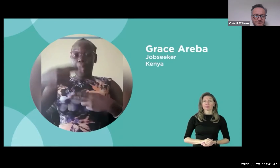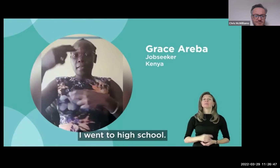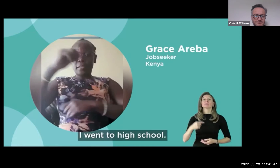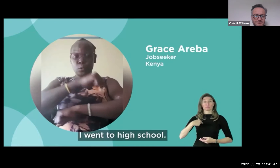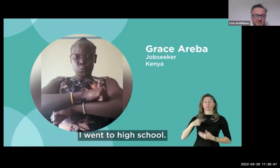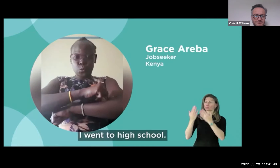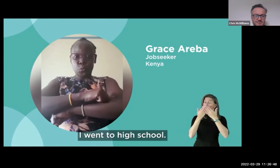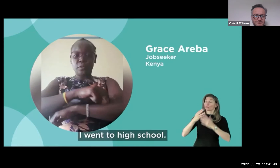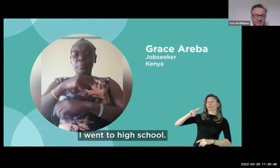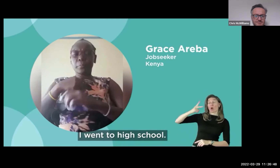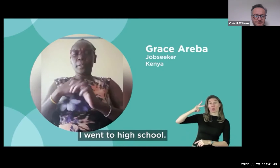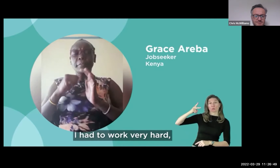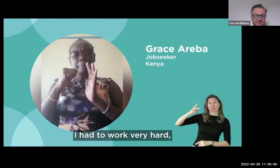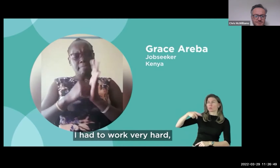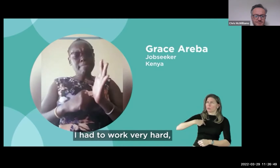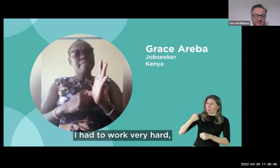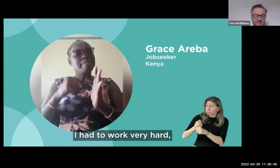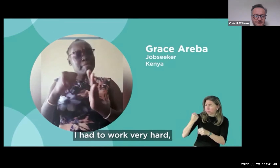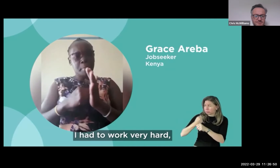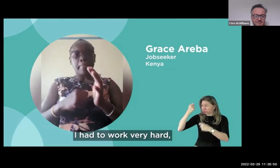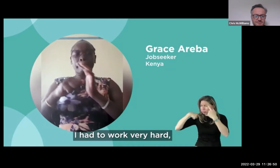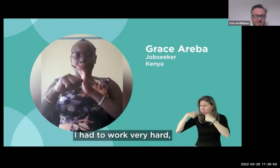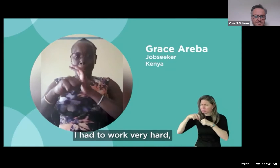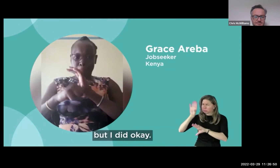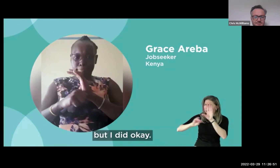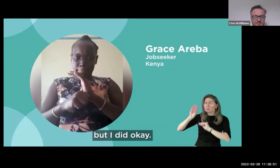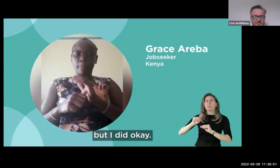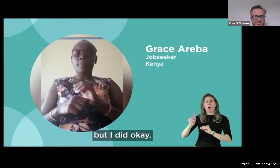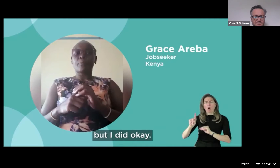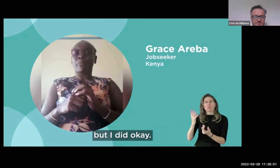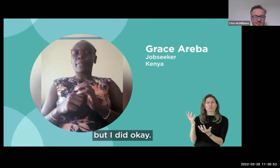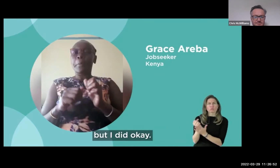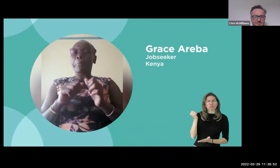I went to high school. I had to work very hard, but I did okay.